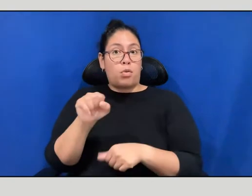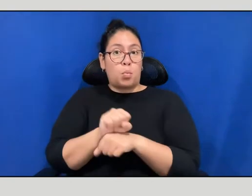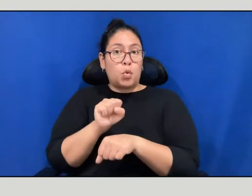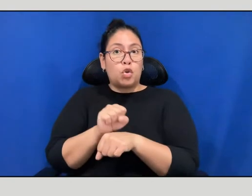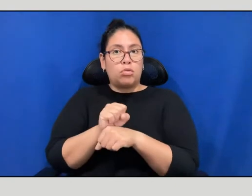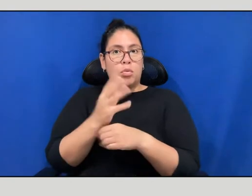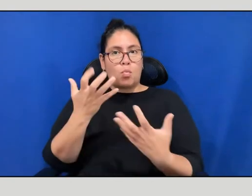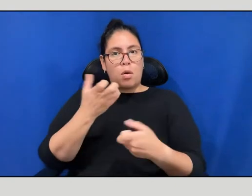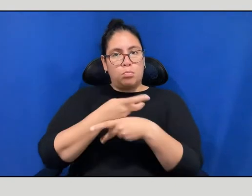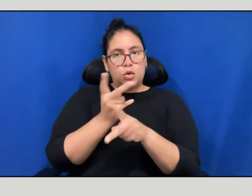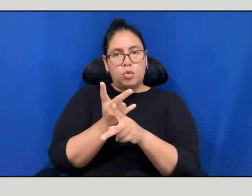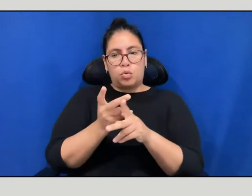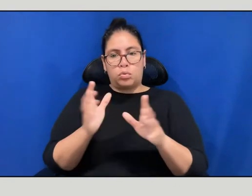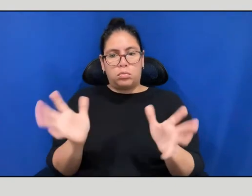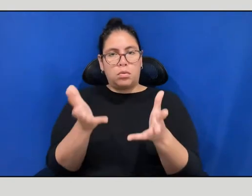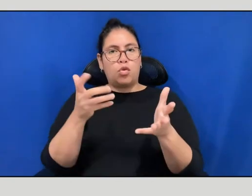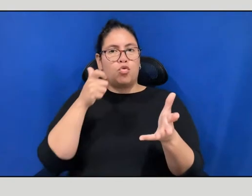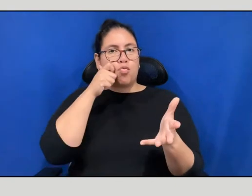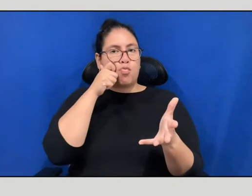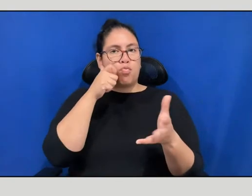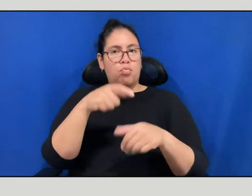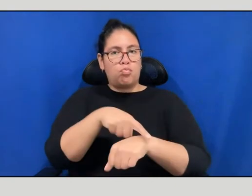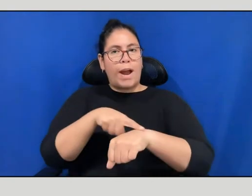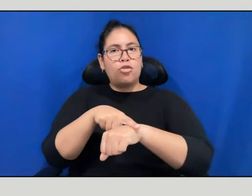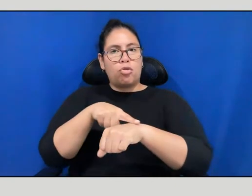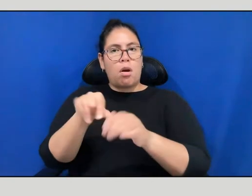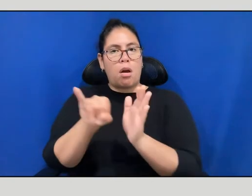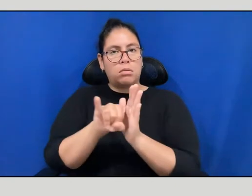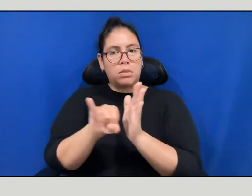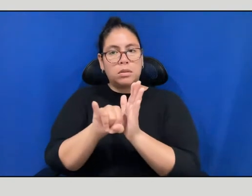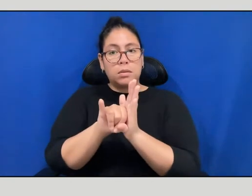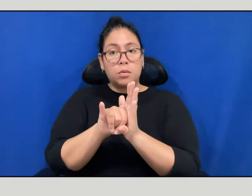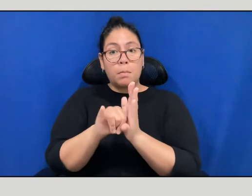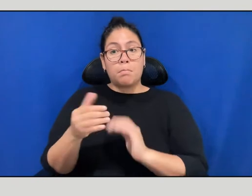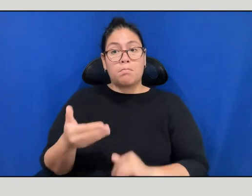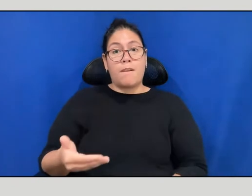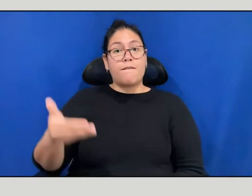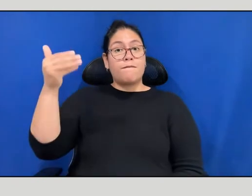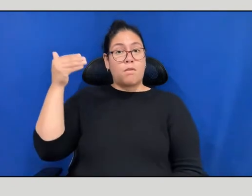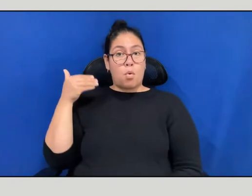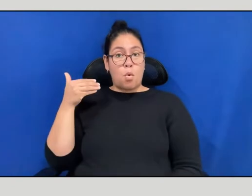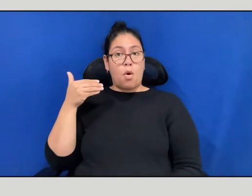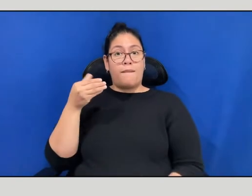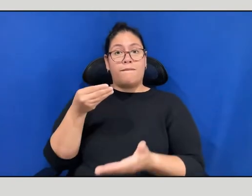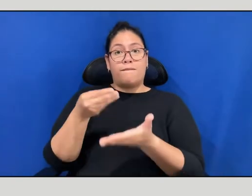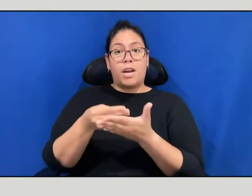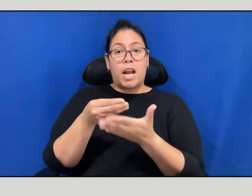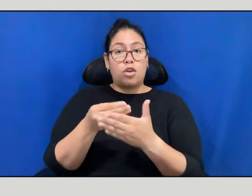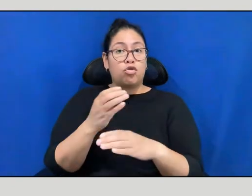and so our argument is that, before the financial crisis, when Puerto Rico had its own census,